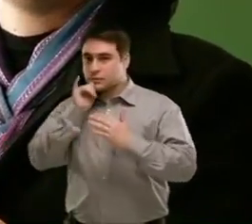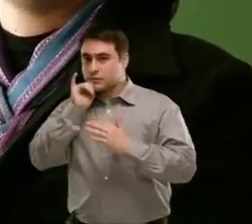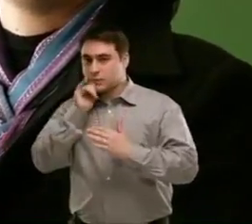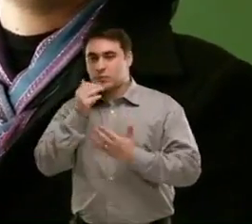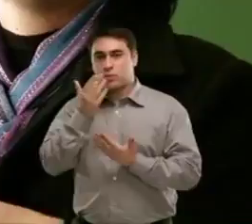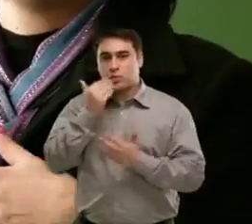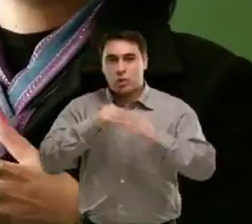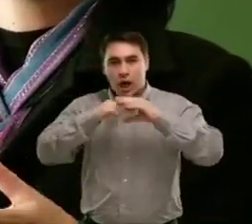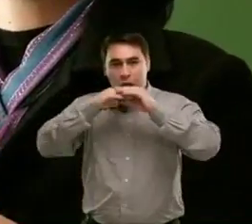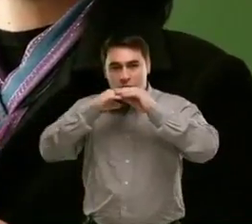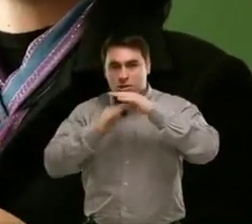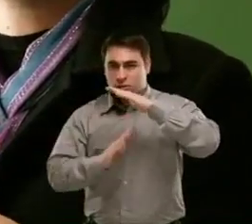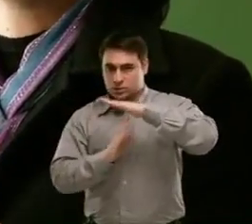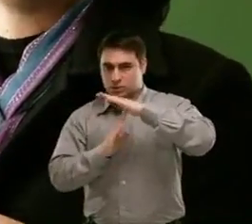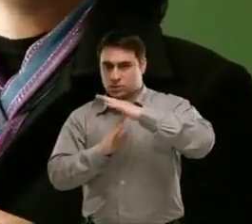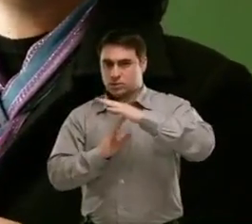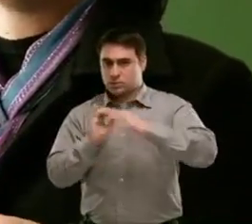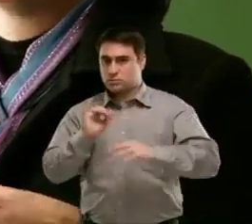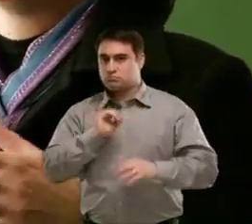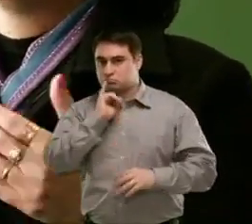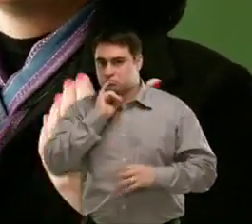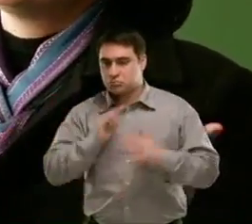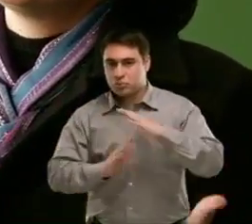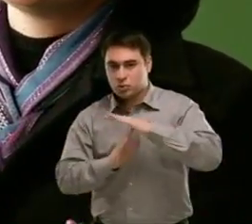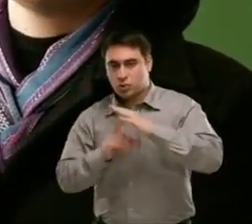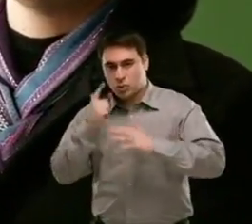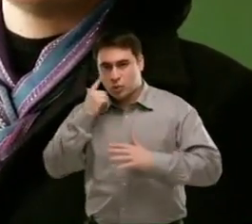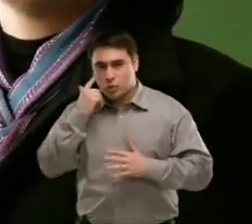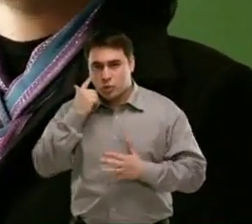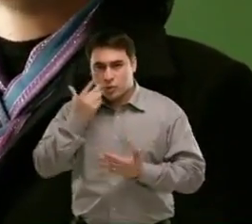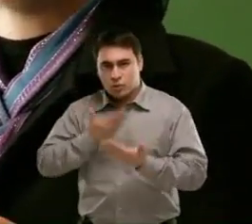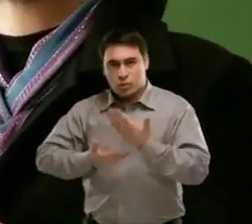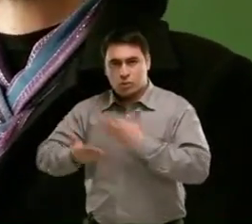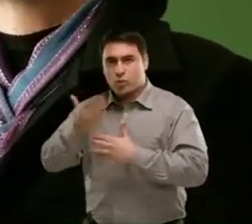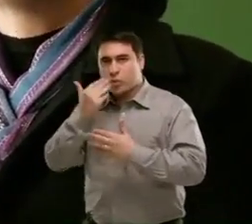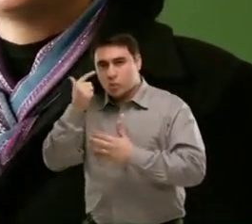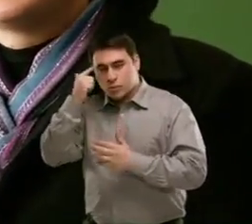I was always with him in recess at the cafeteria